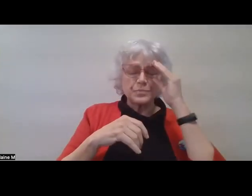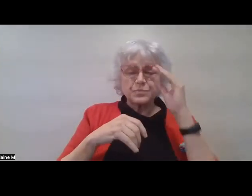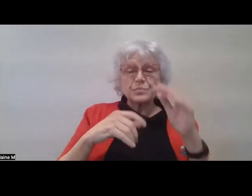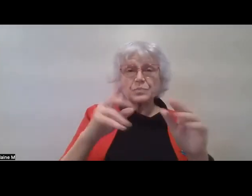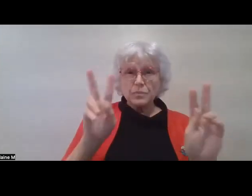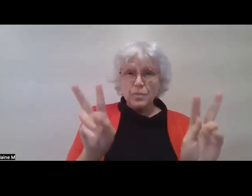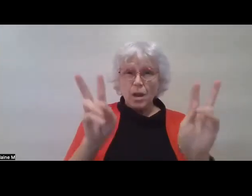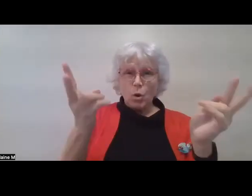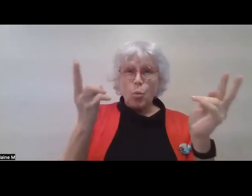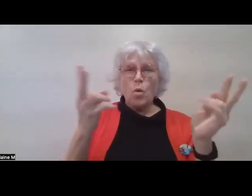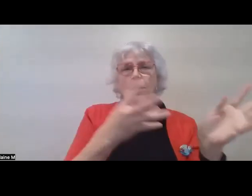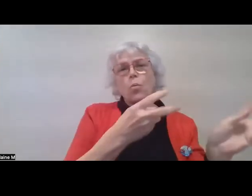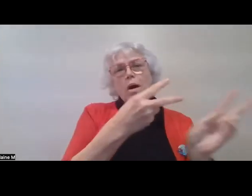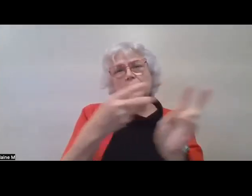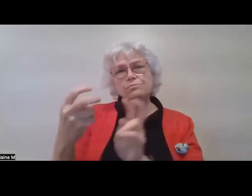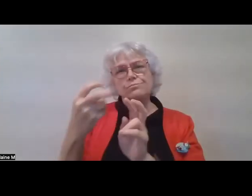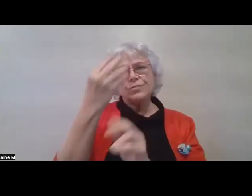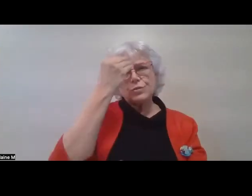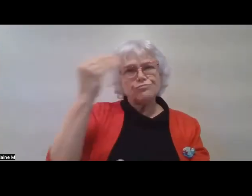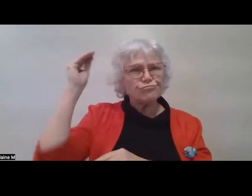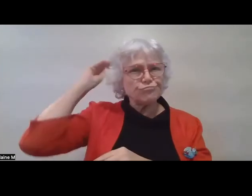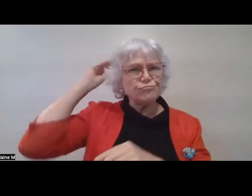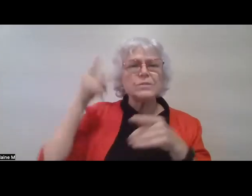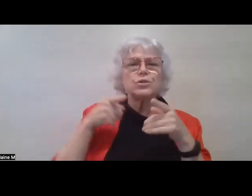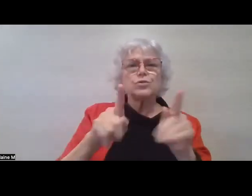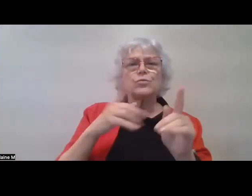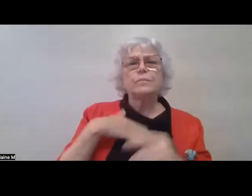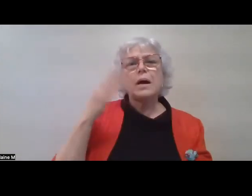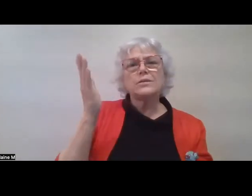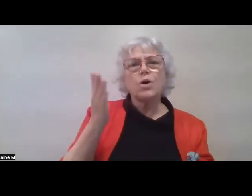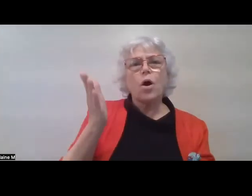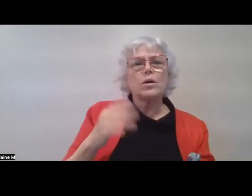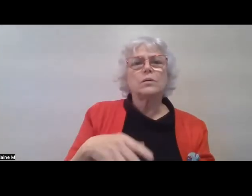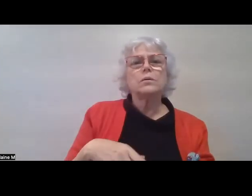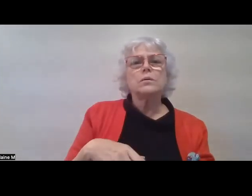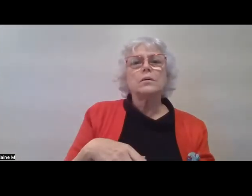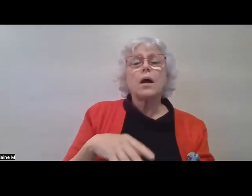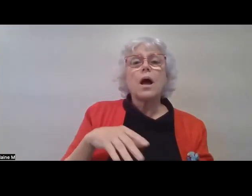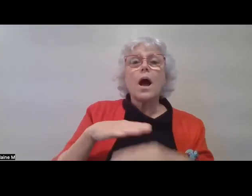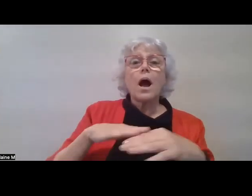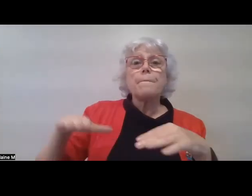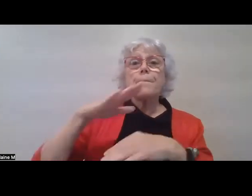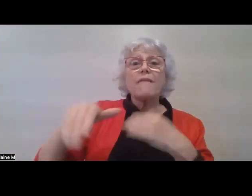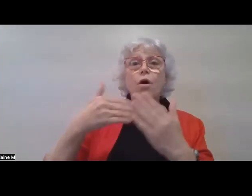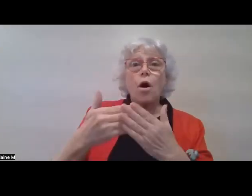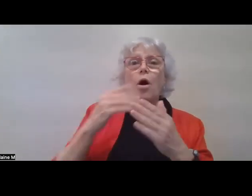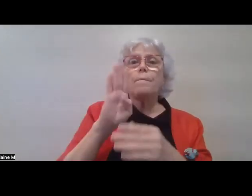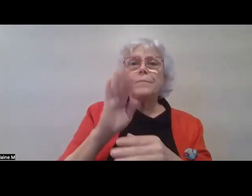and ask you all to keep in mind during my talk and hopefully beyond: "Above all, be sensitive, in the deepest areas of